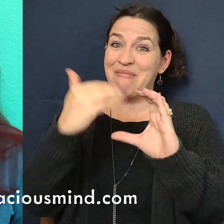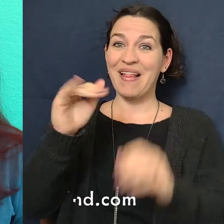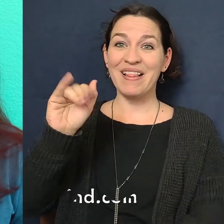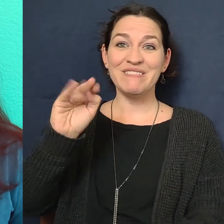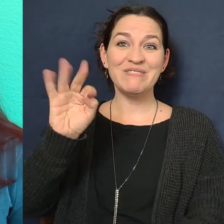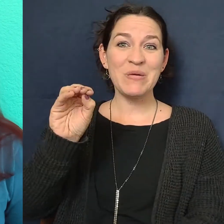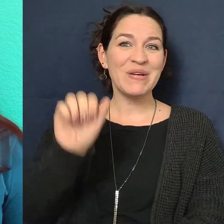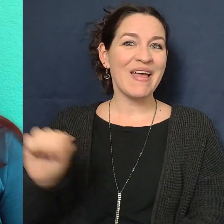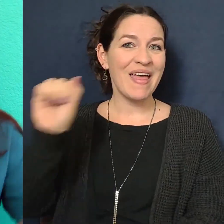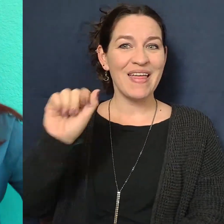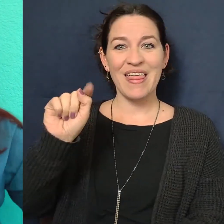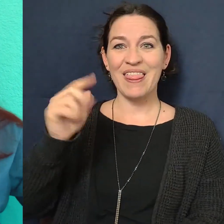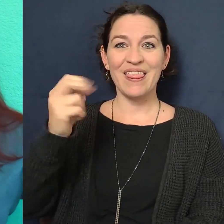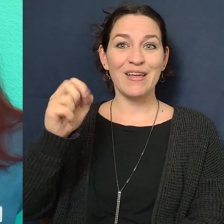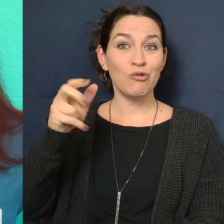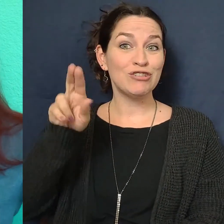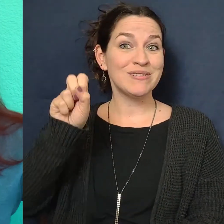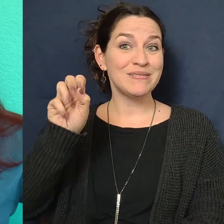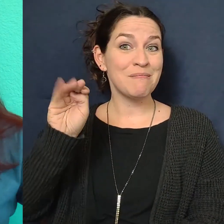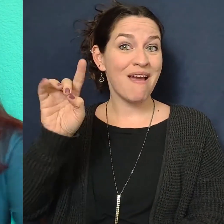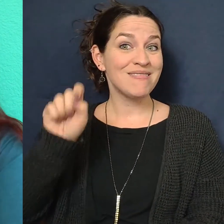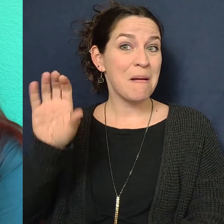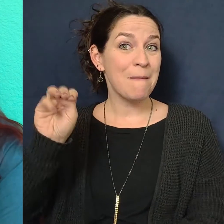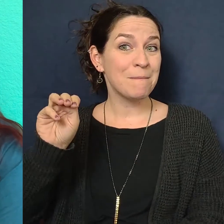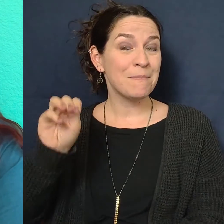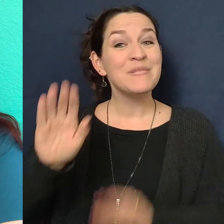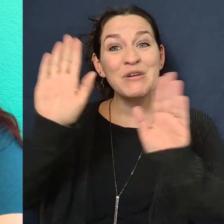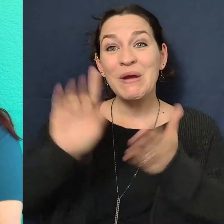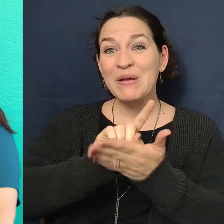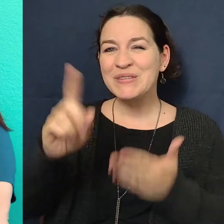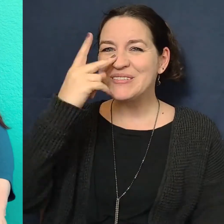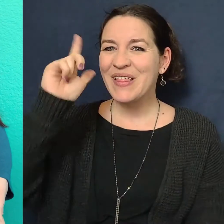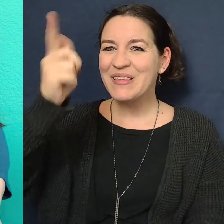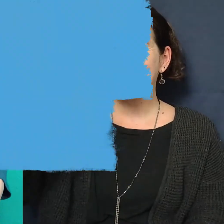media platforms. Or you can just email us at info@ TheGraciousMind.com. Have an excellent week. We'll see you next time.